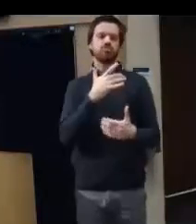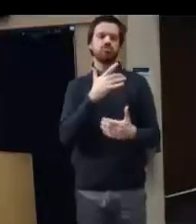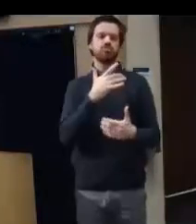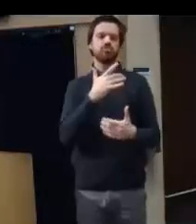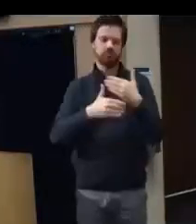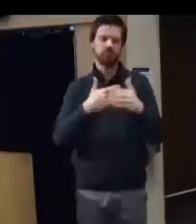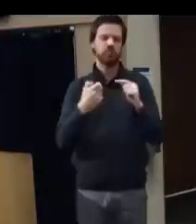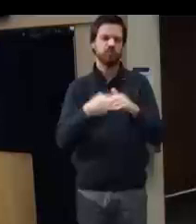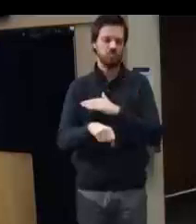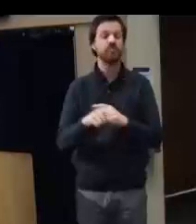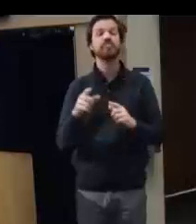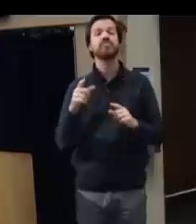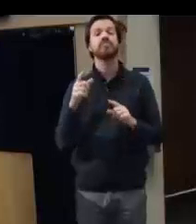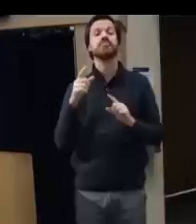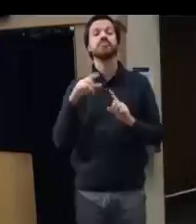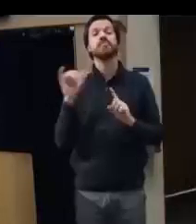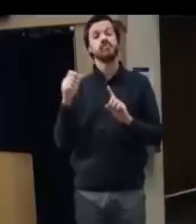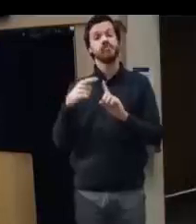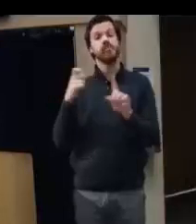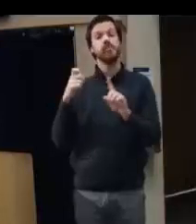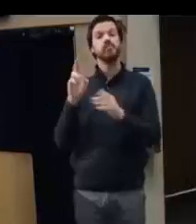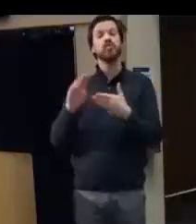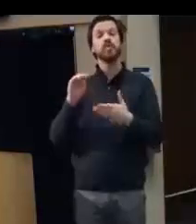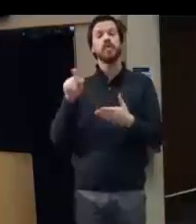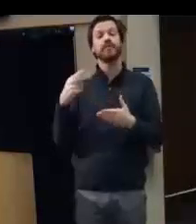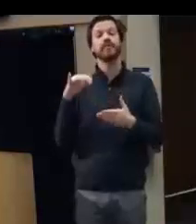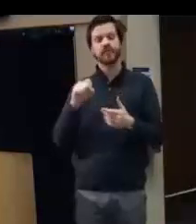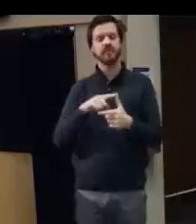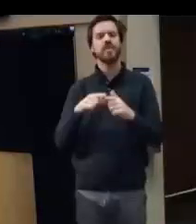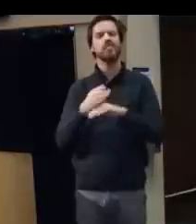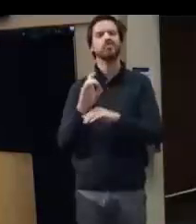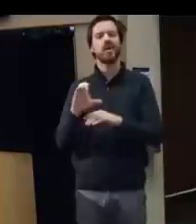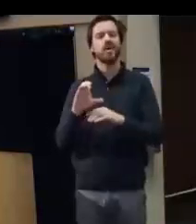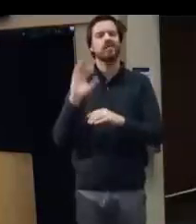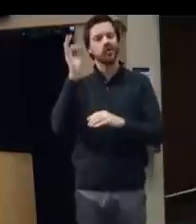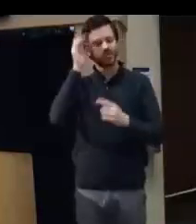her PhD from University of Memphis and completed post-doctoral fellowships in cardiac psychology